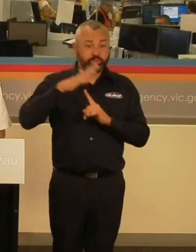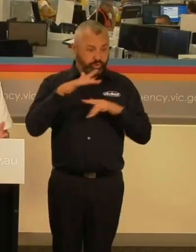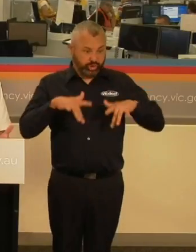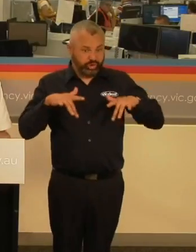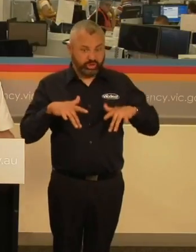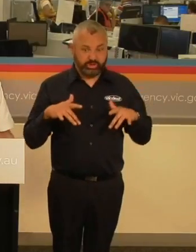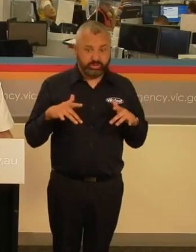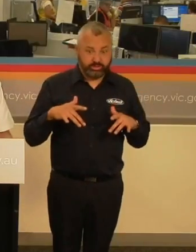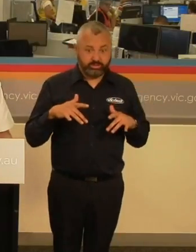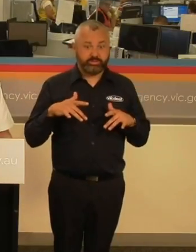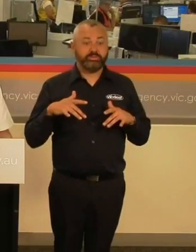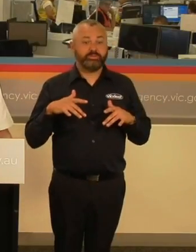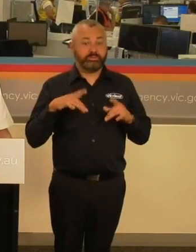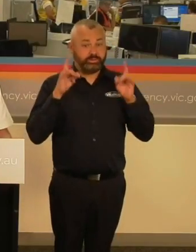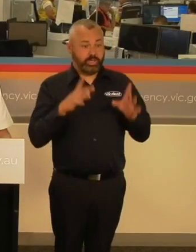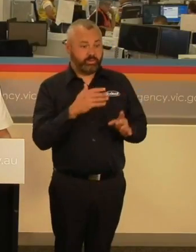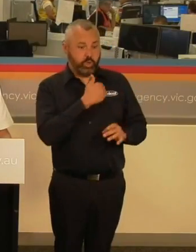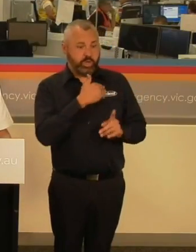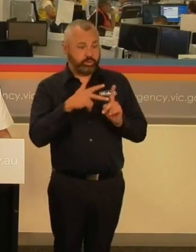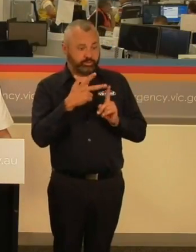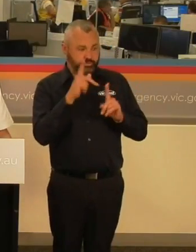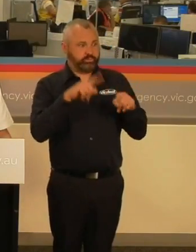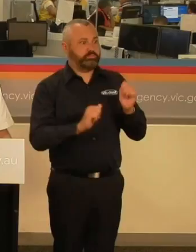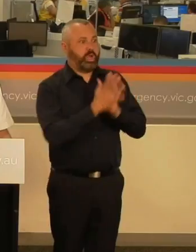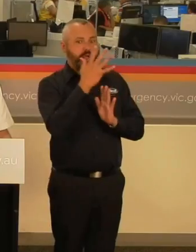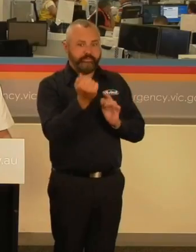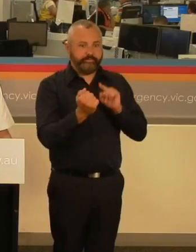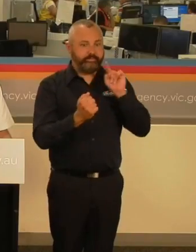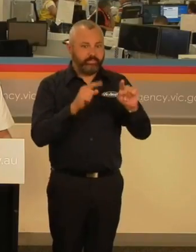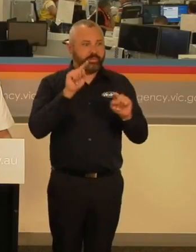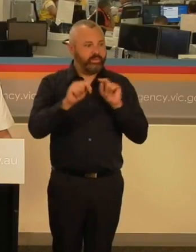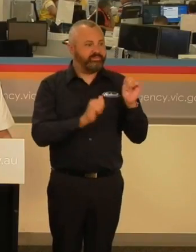and took a fairly strong hold so in that sense the conditions are dry and I